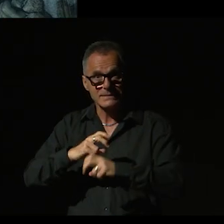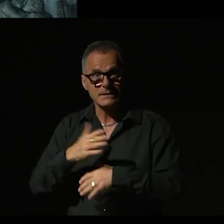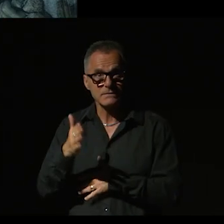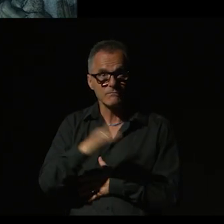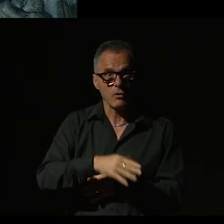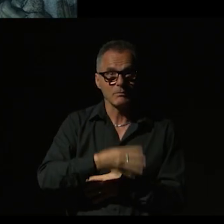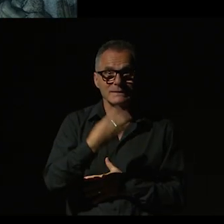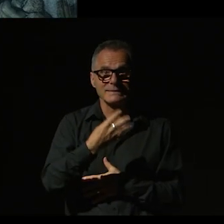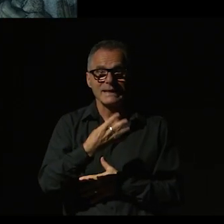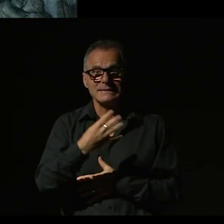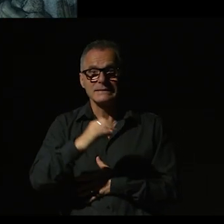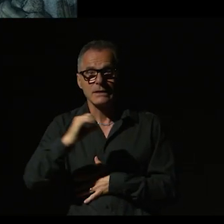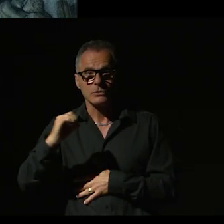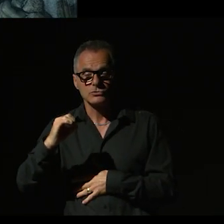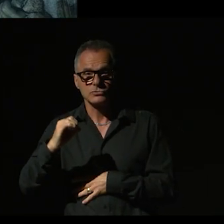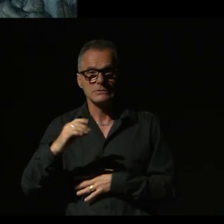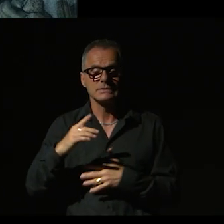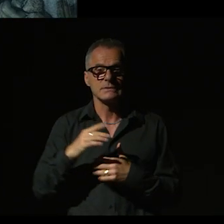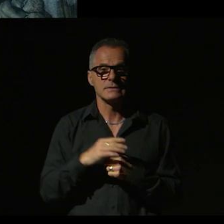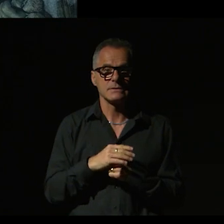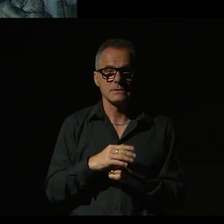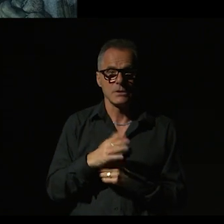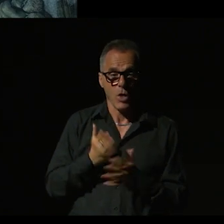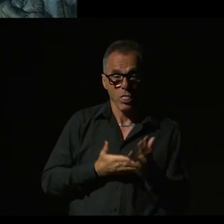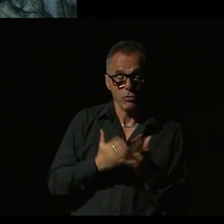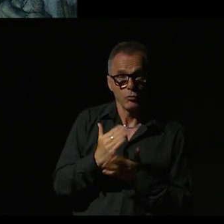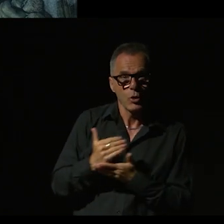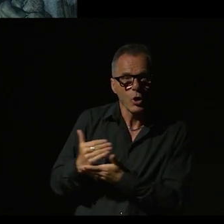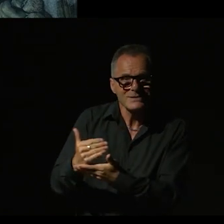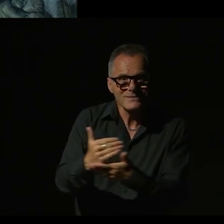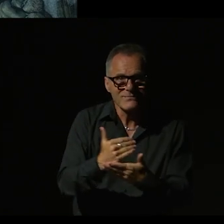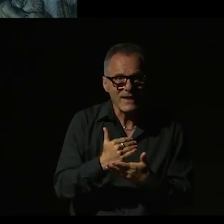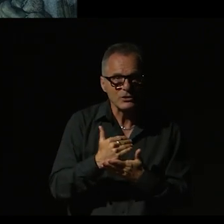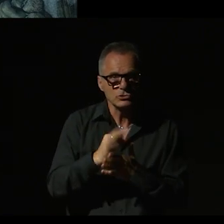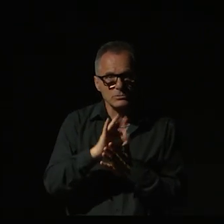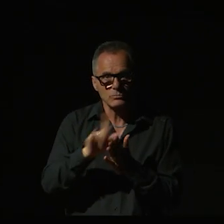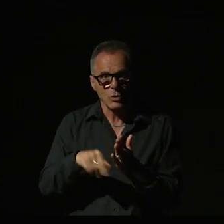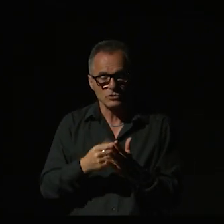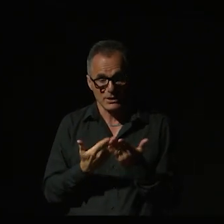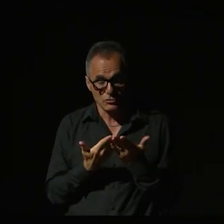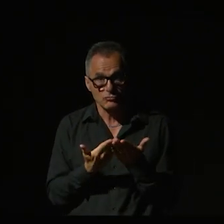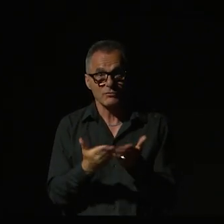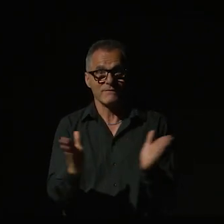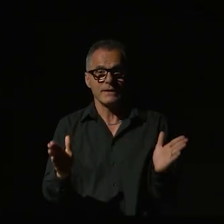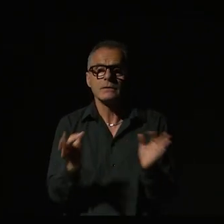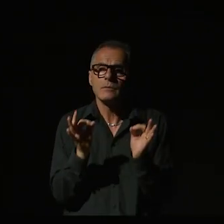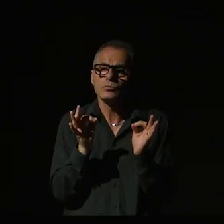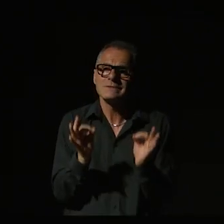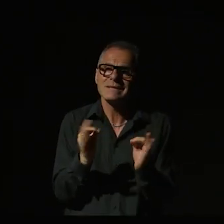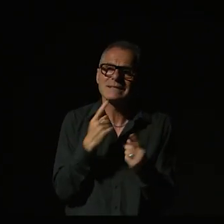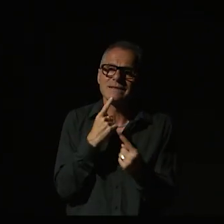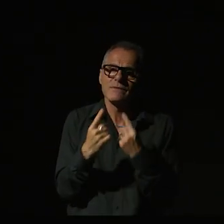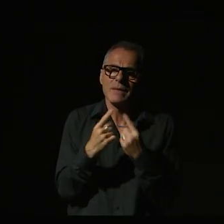conducted during the conservation project has revealed precise information about creation and use